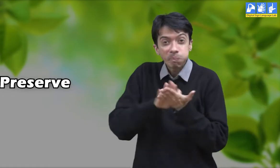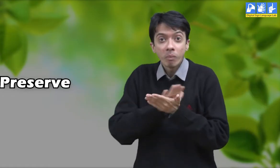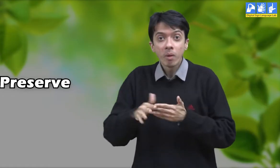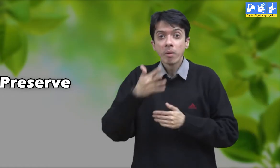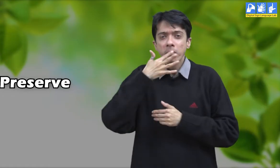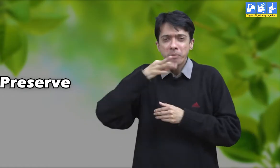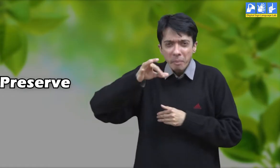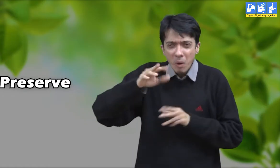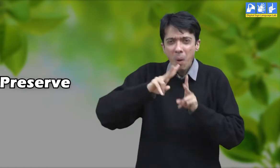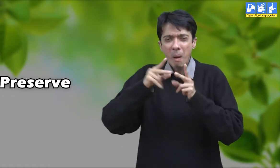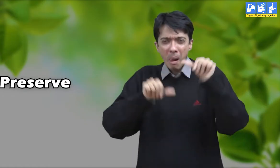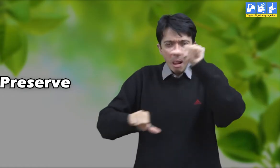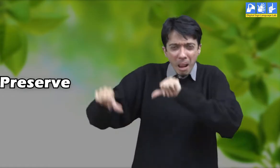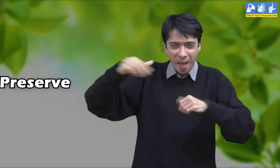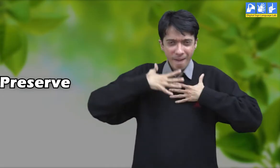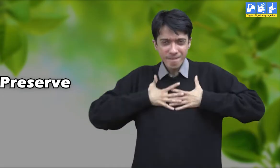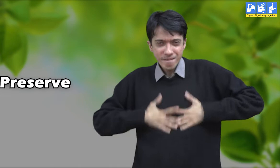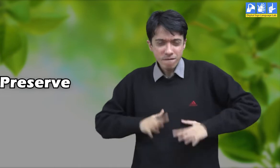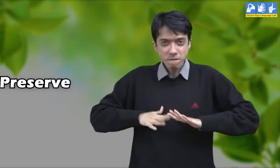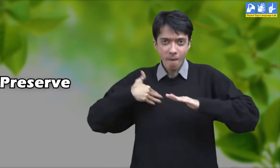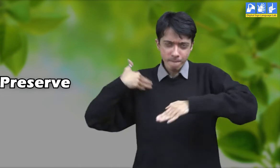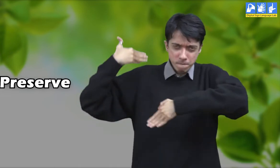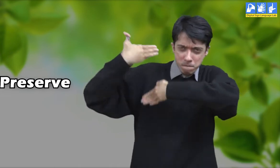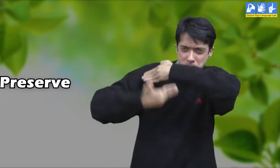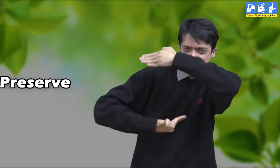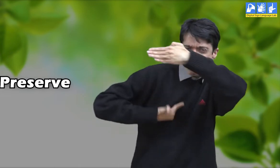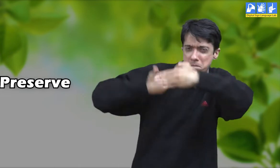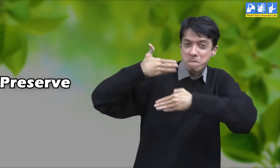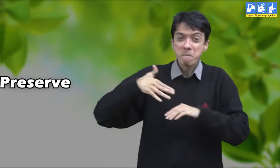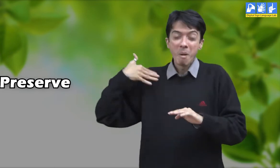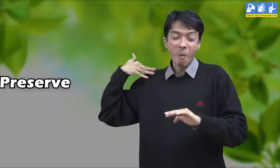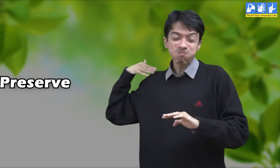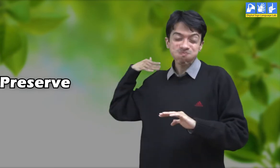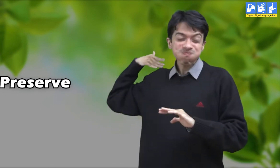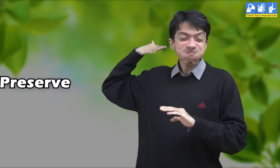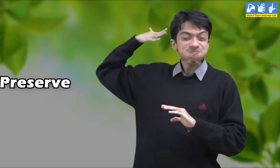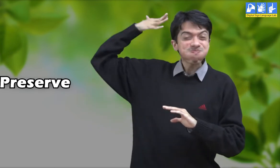using chemicals or natural preservatives leaving only a dried form that would not easily decay.